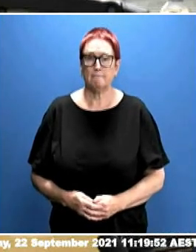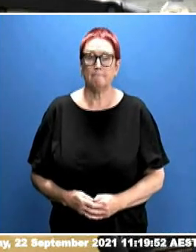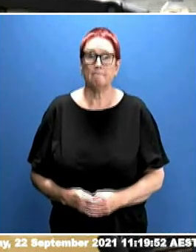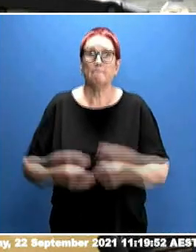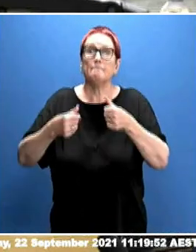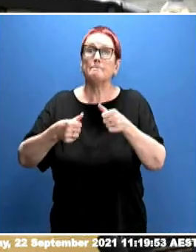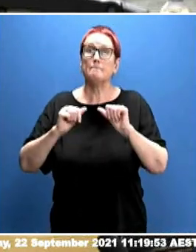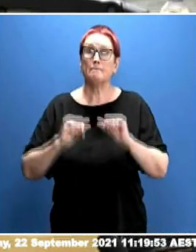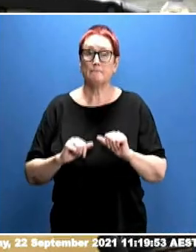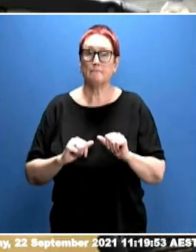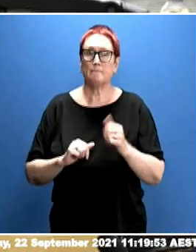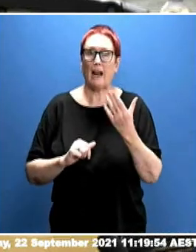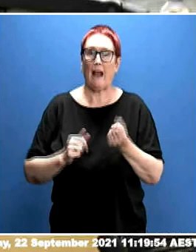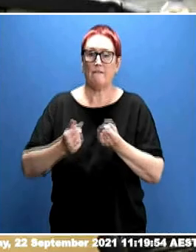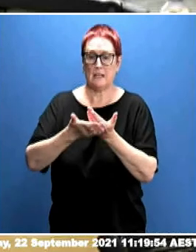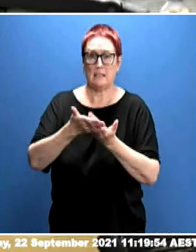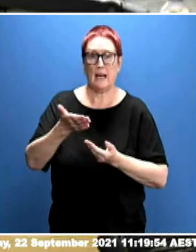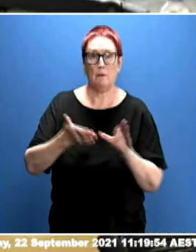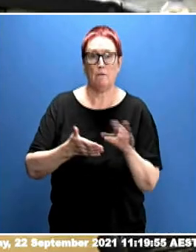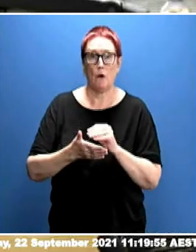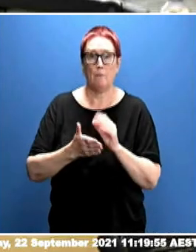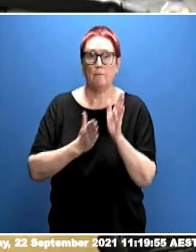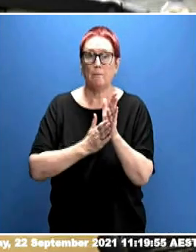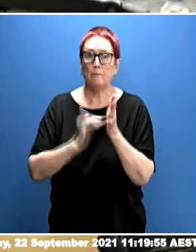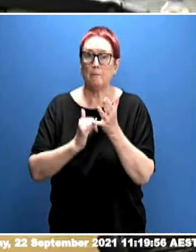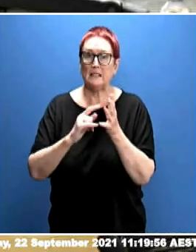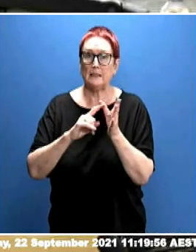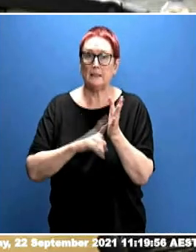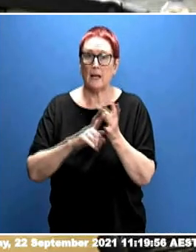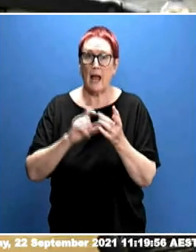Secondly, we have then the statement of a Ms Alice Barter,